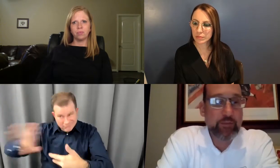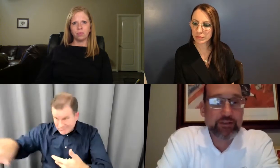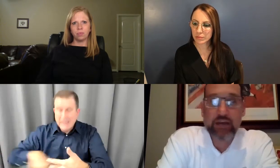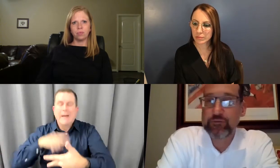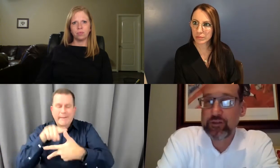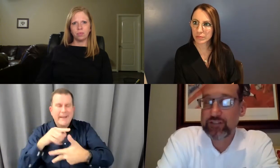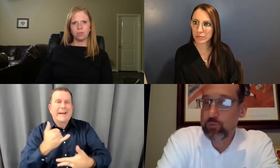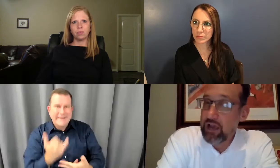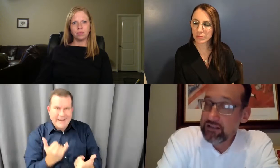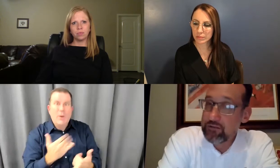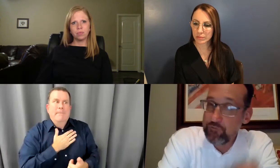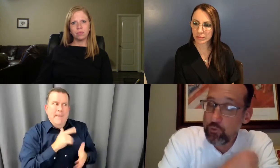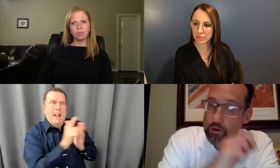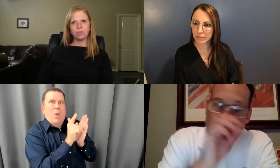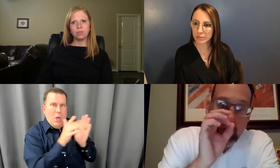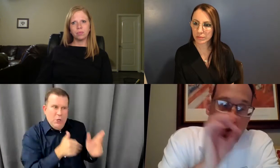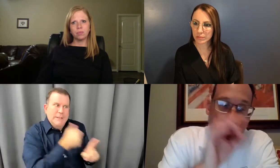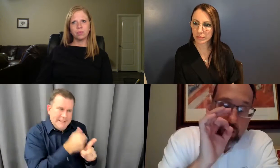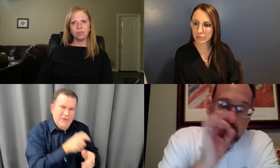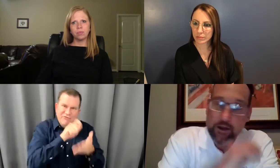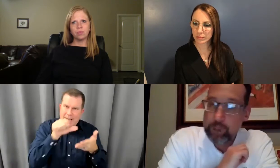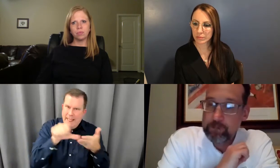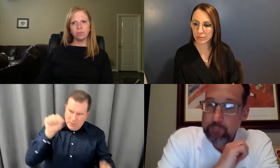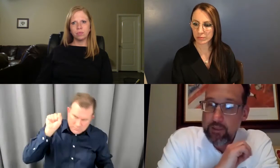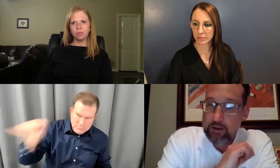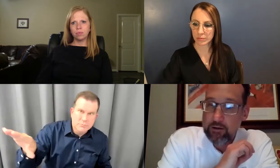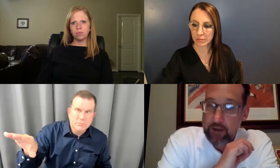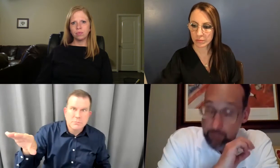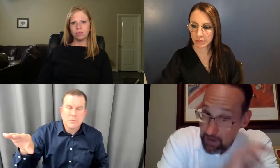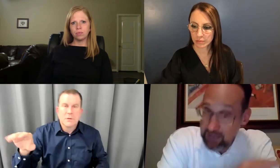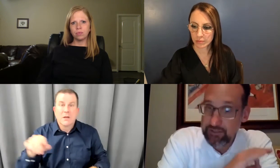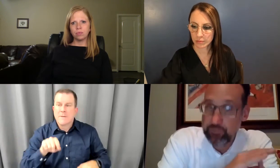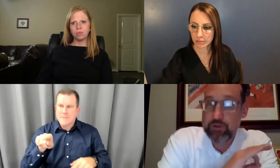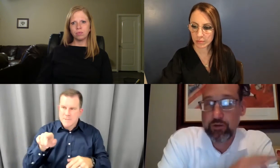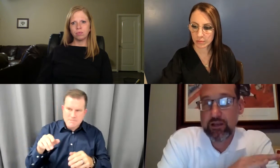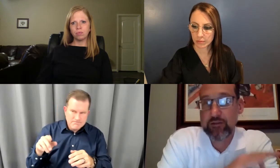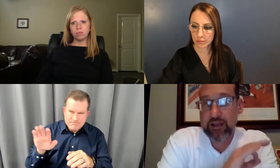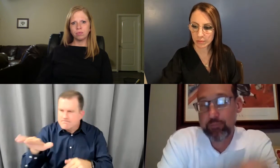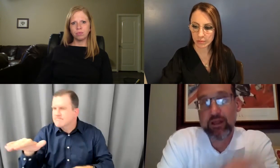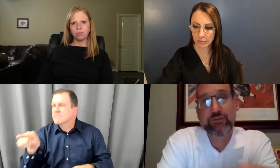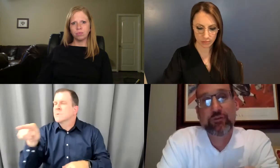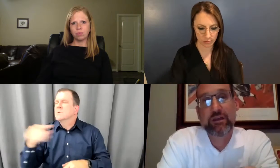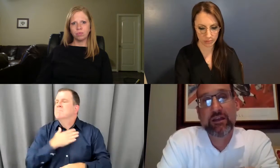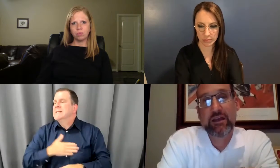and the types of things that we're asking for, or a policy to be created that complies with the ADA,